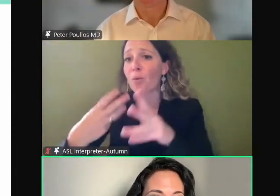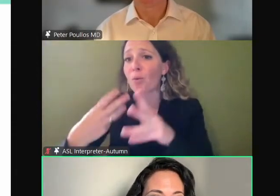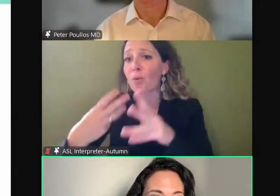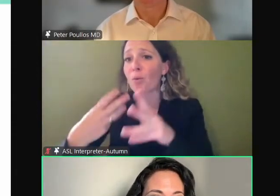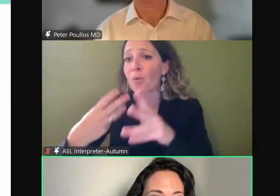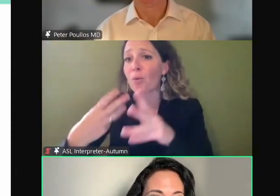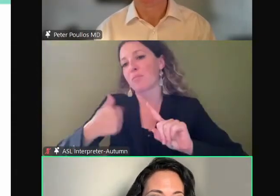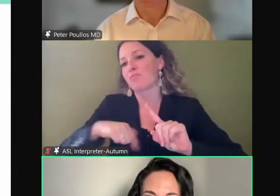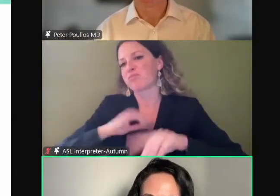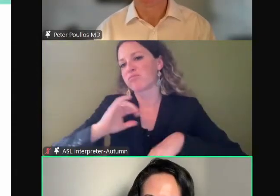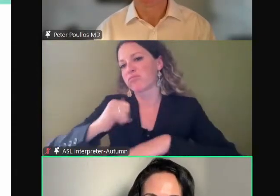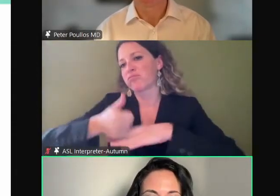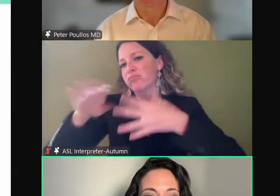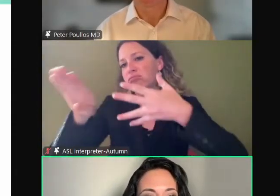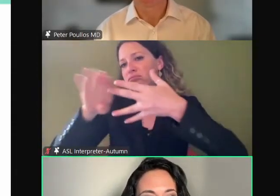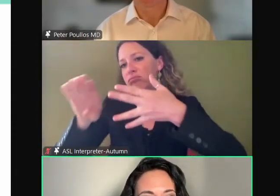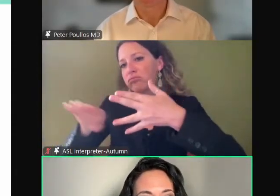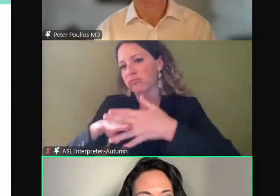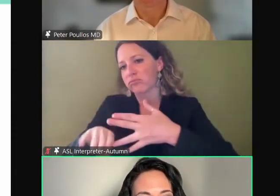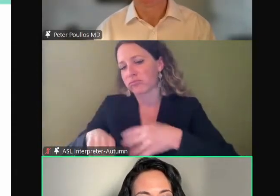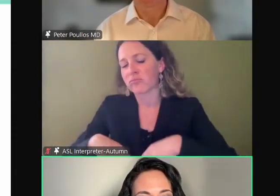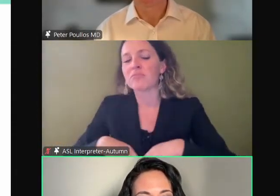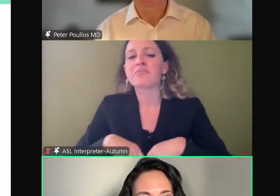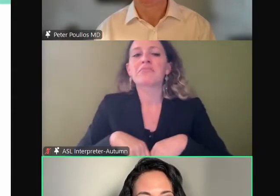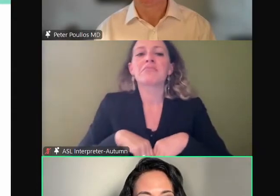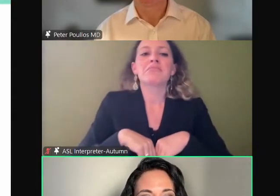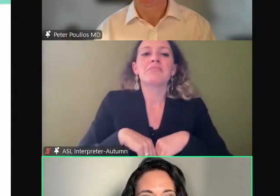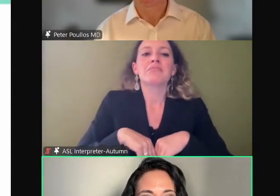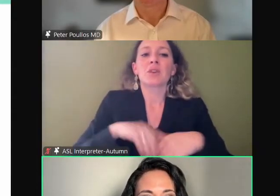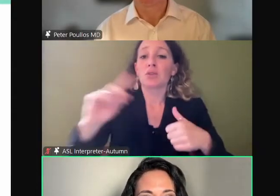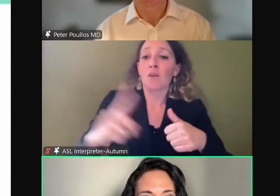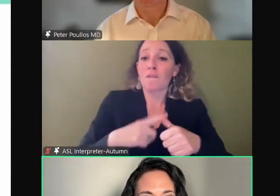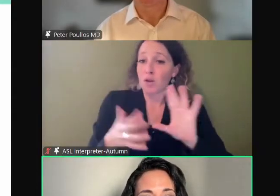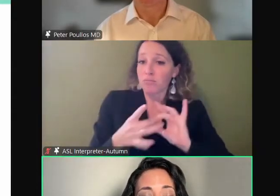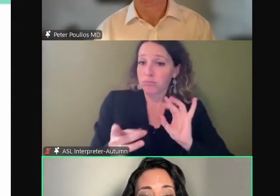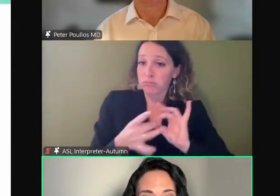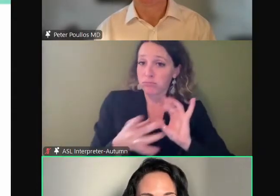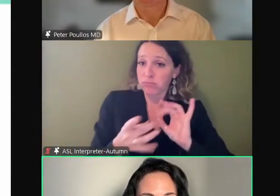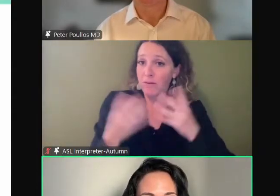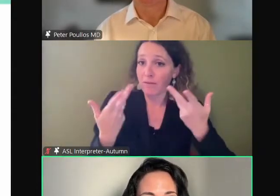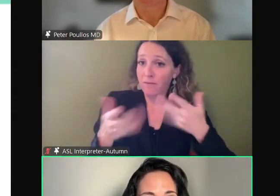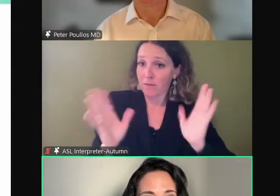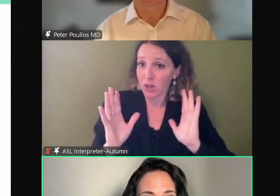So, after these initial opening remarks, we're going to have a couple keynotes by the